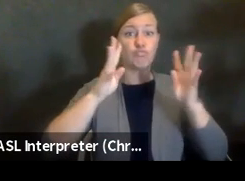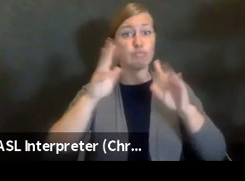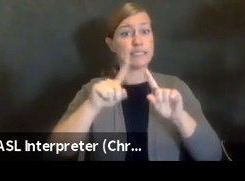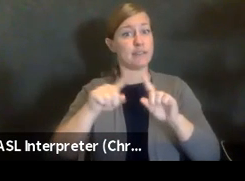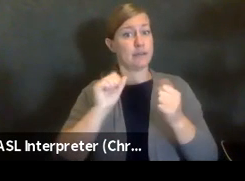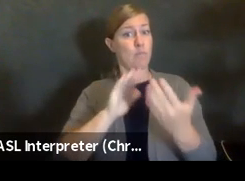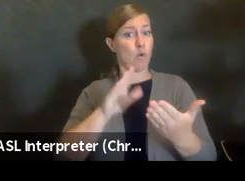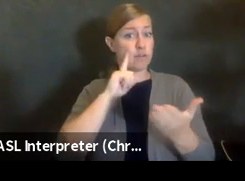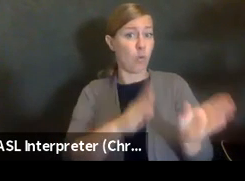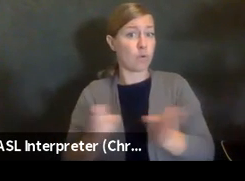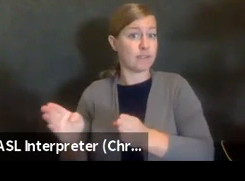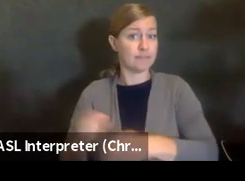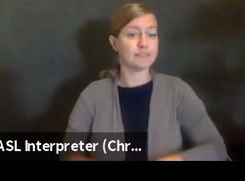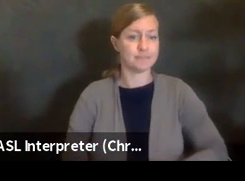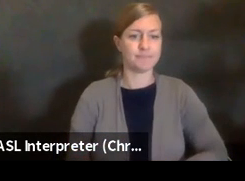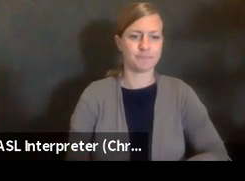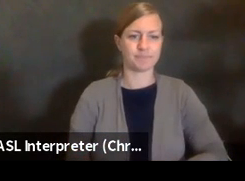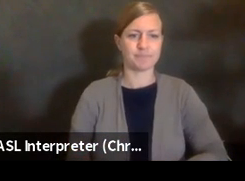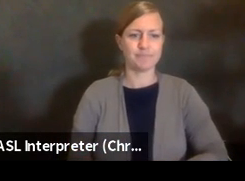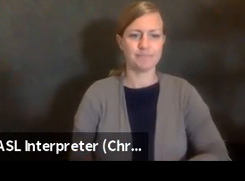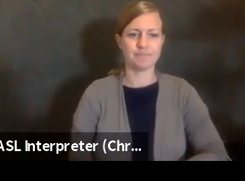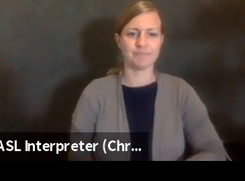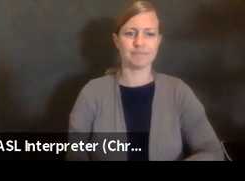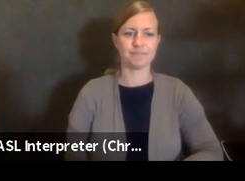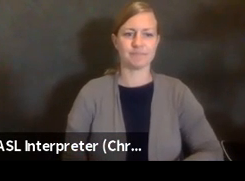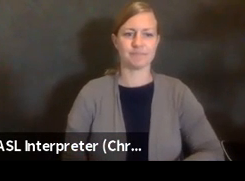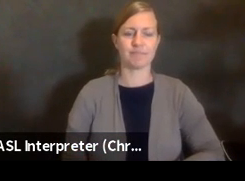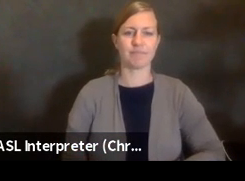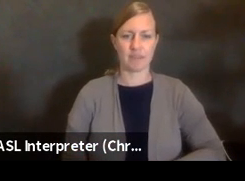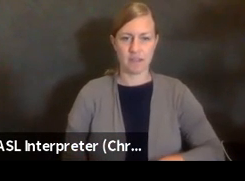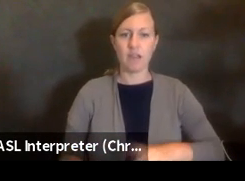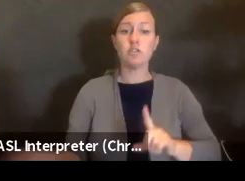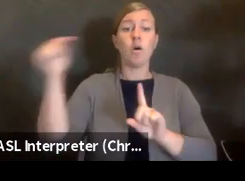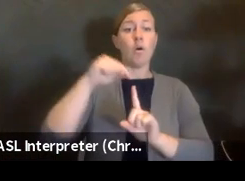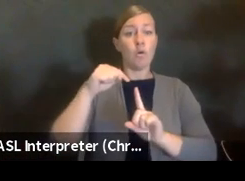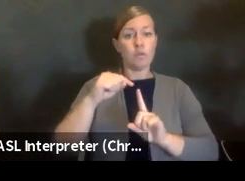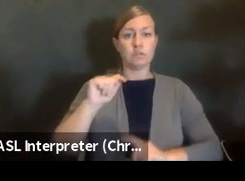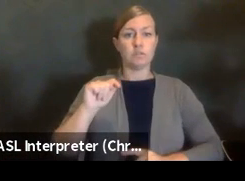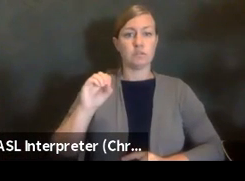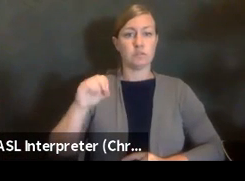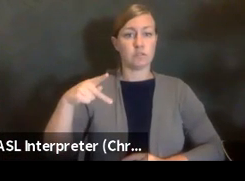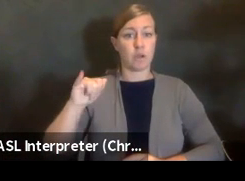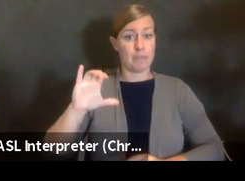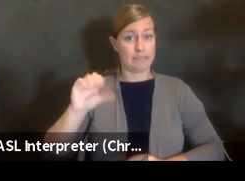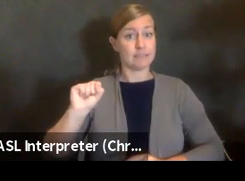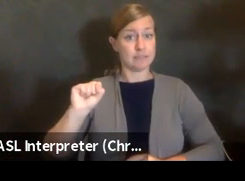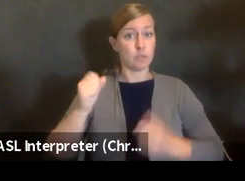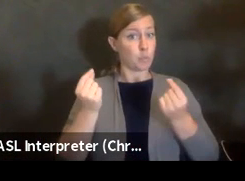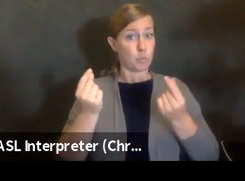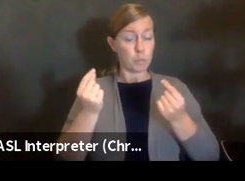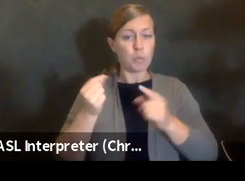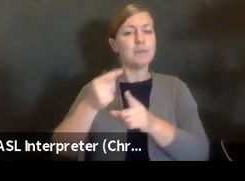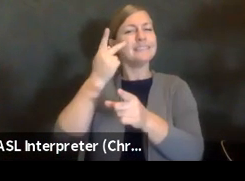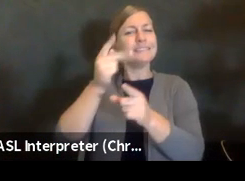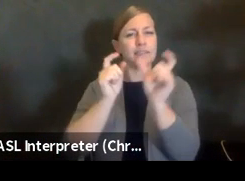Katherine Livick - ESD 112: So back to the topics. When we're in this class work tab, you'll see your topics appear on the left.